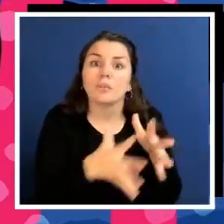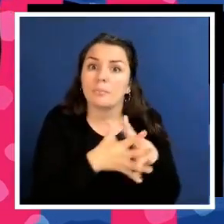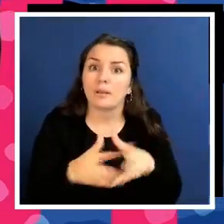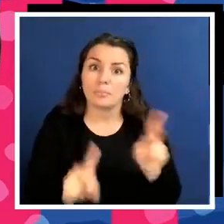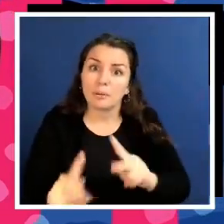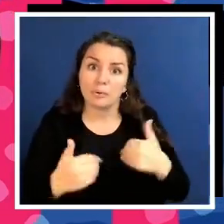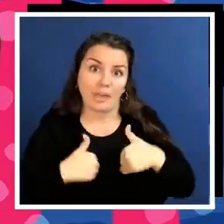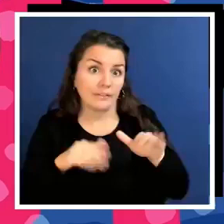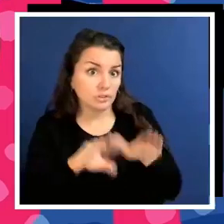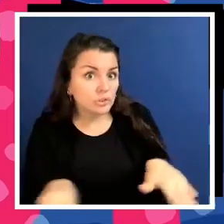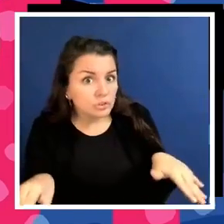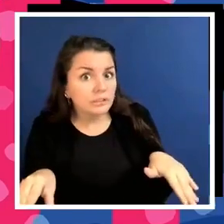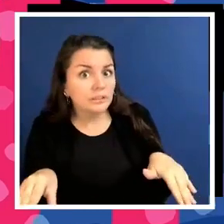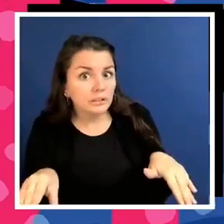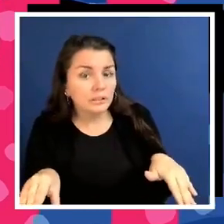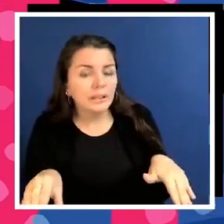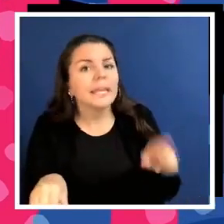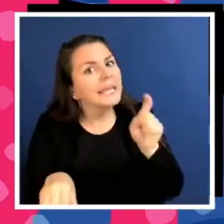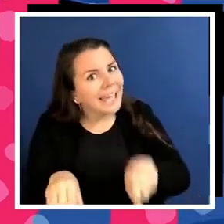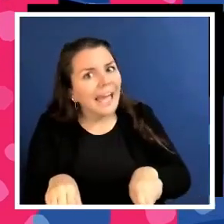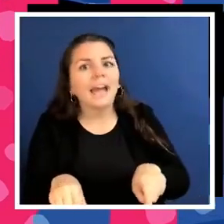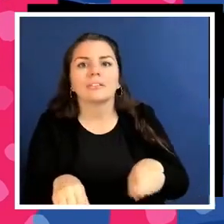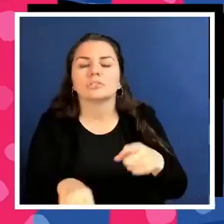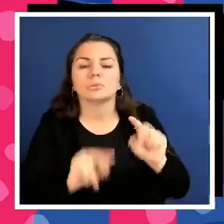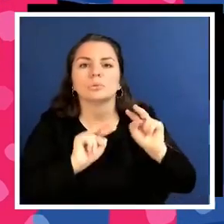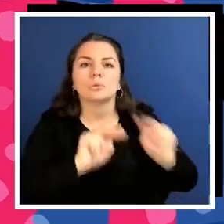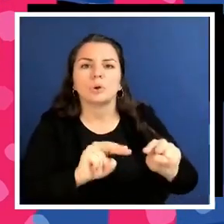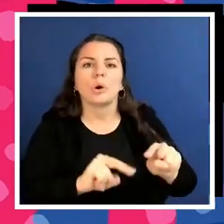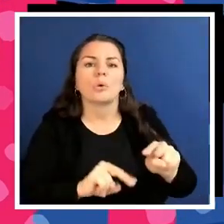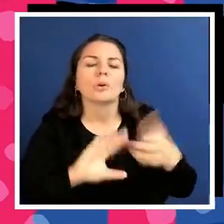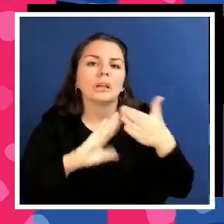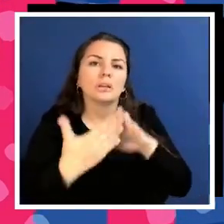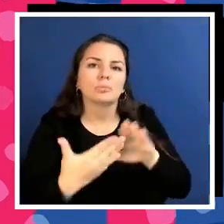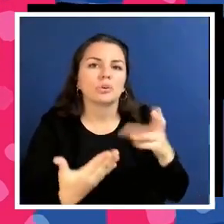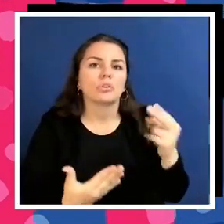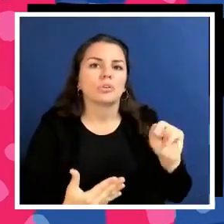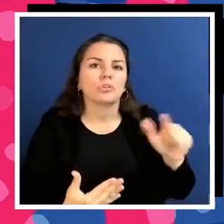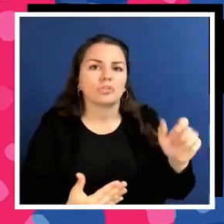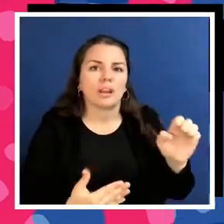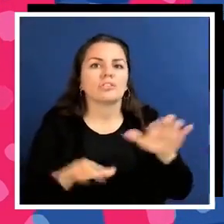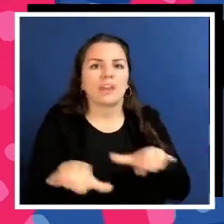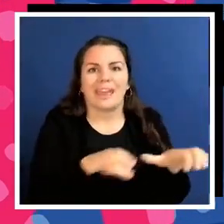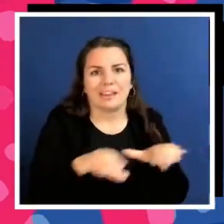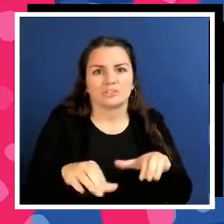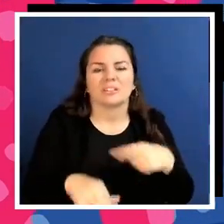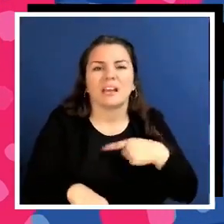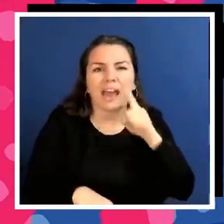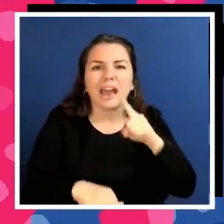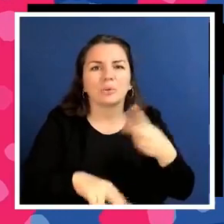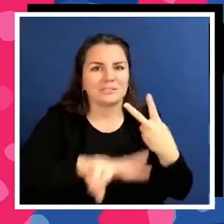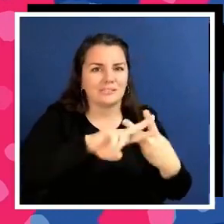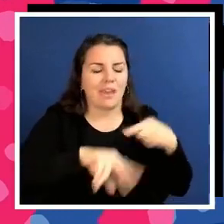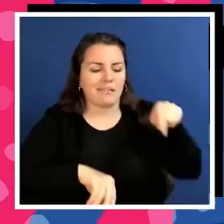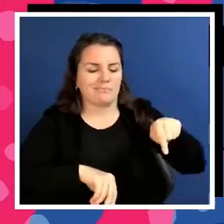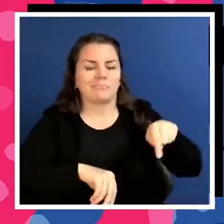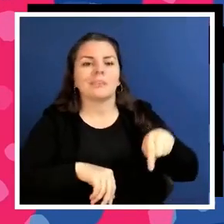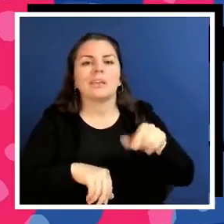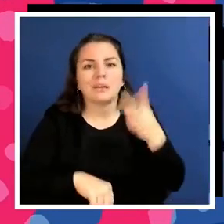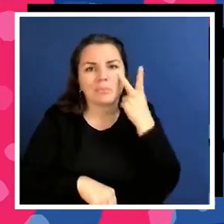LIMITED TIME THING. WE WANT THIS TO BE IMPLEMENTED AND NORMAL FOR AMERICANS WHO